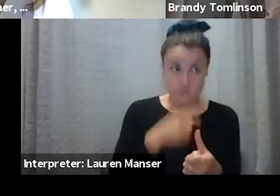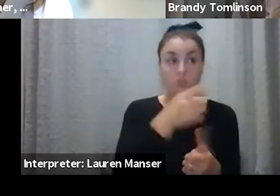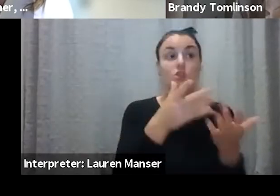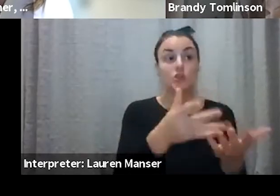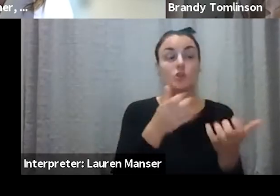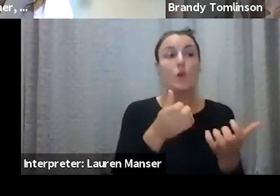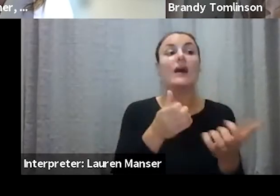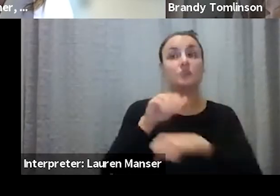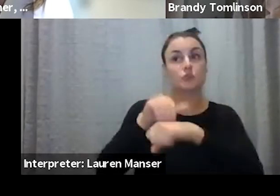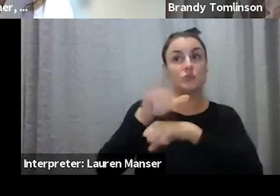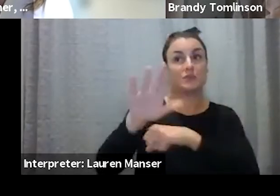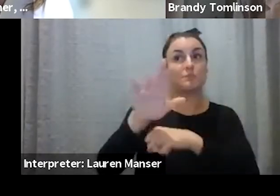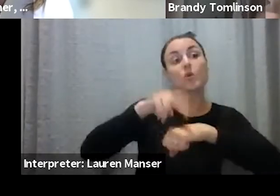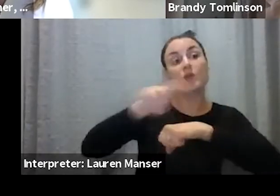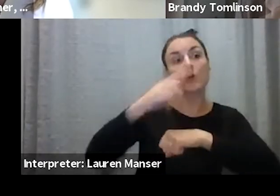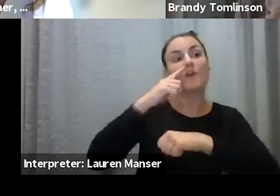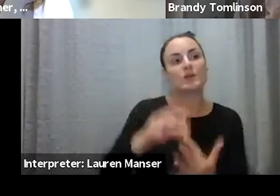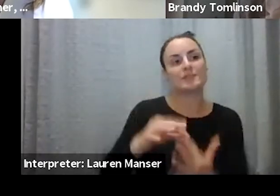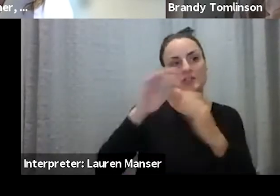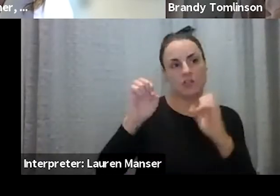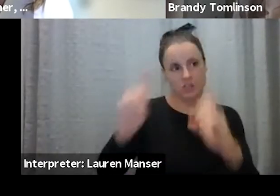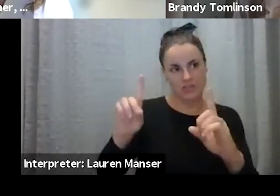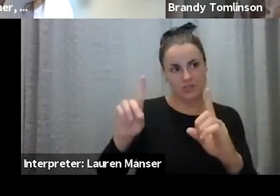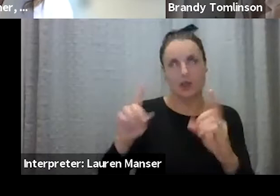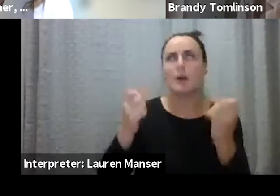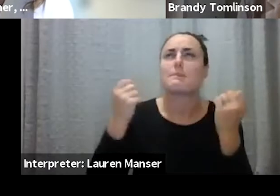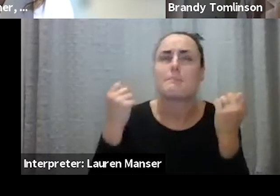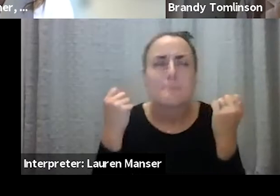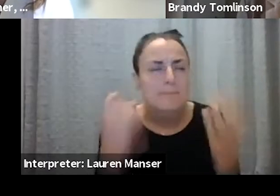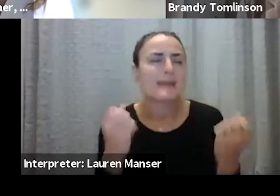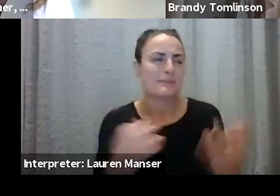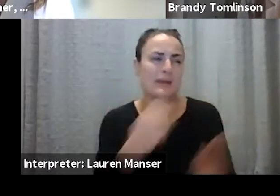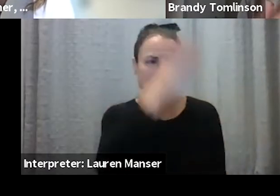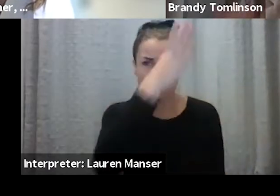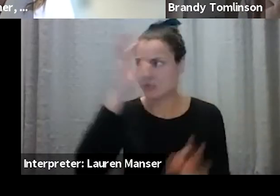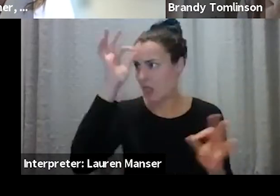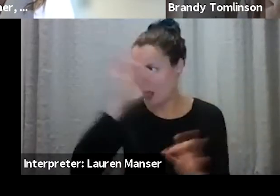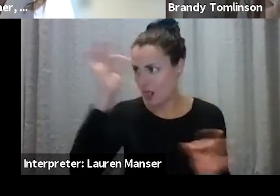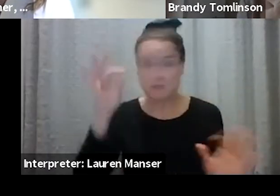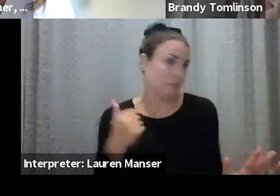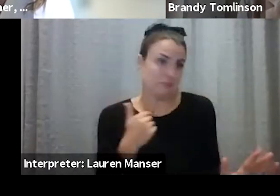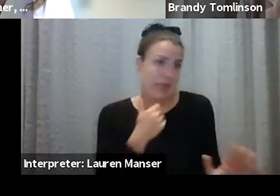And a lot of parents do not know how to do that, and I don't blame them because it's not like you're gonna walk into the school district